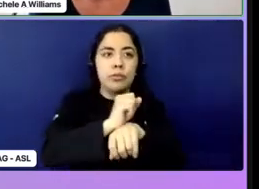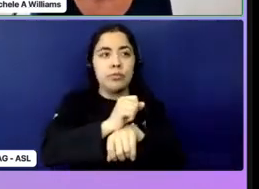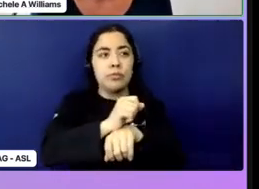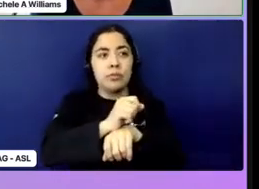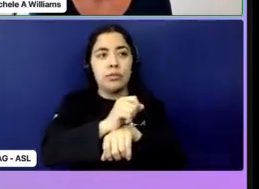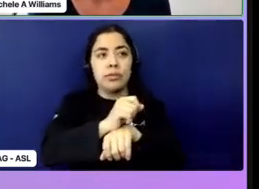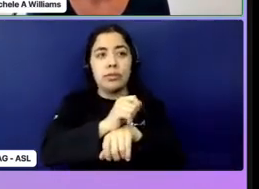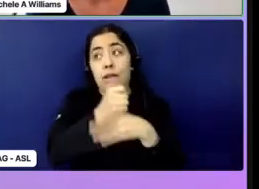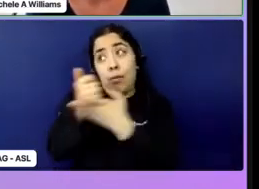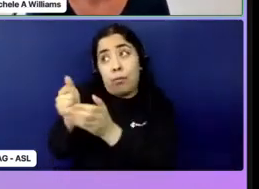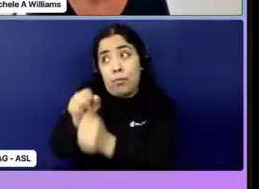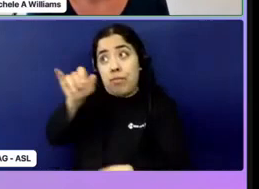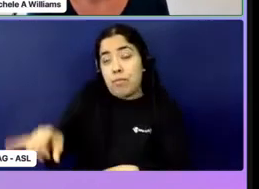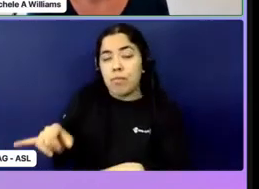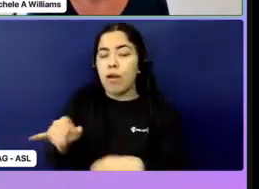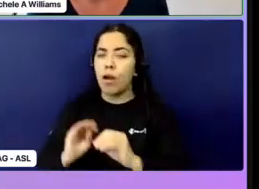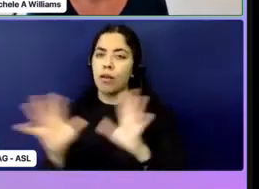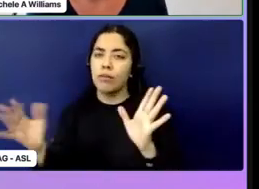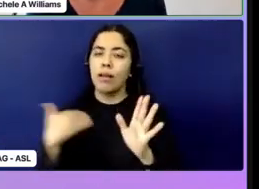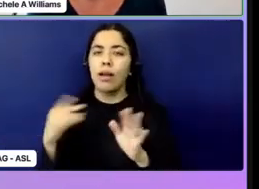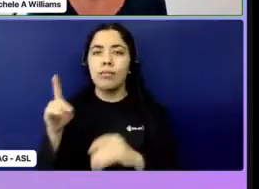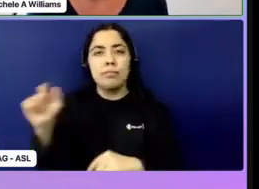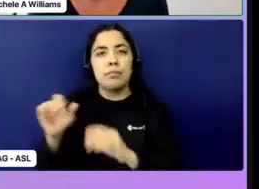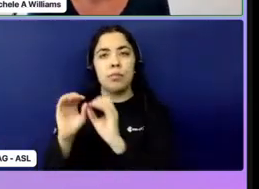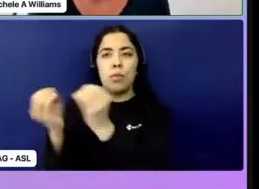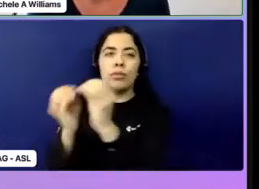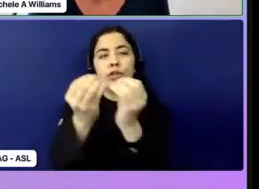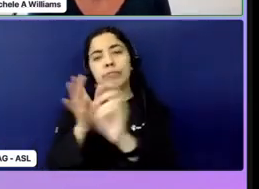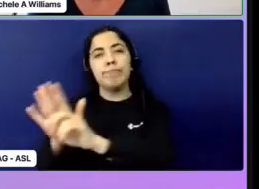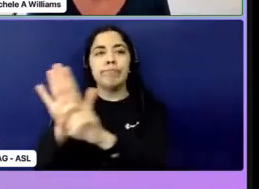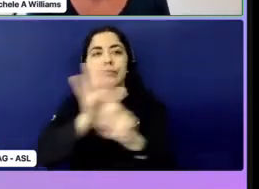or push for recruiting firms to do that, to help you with